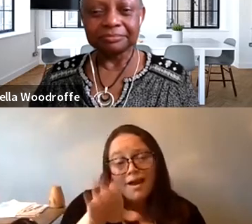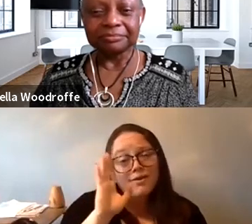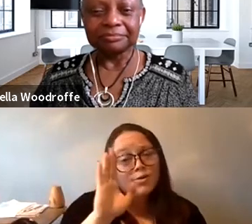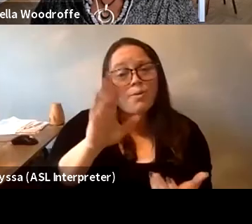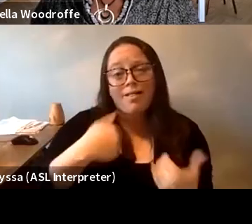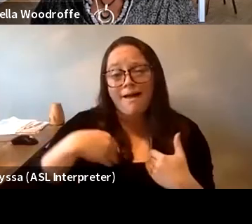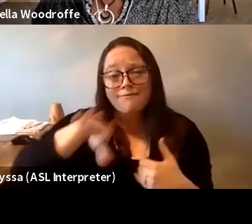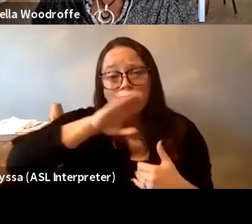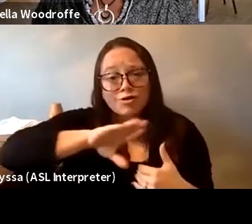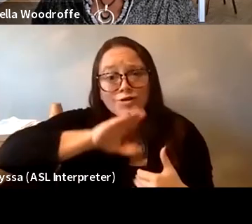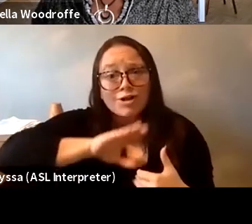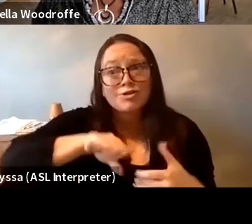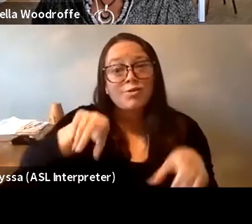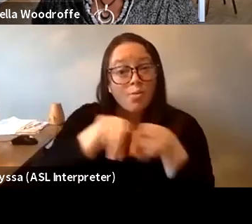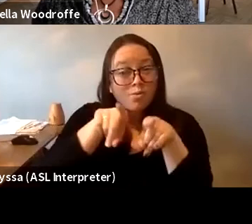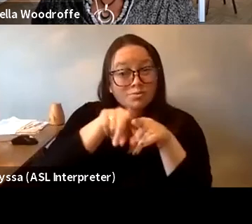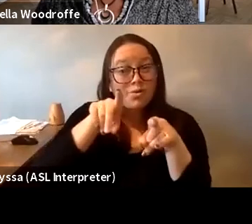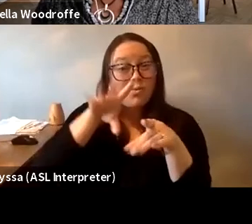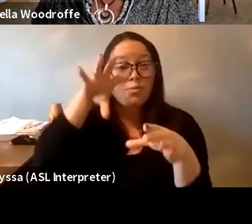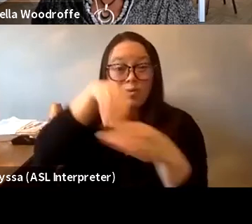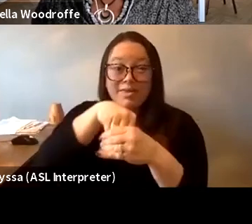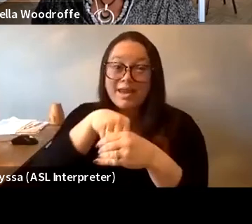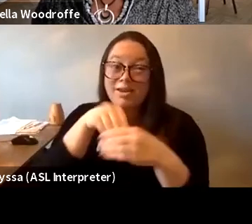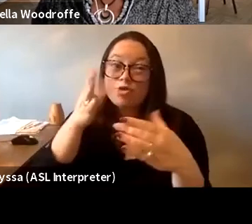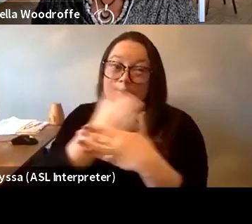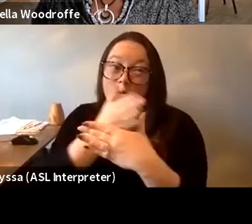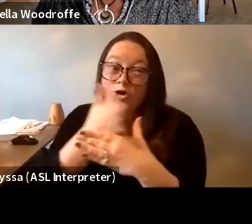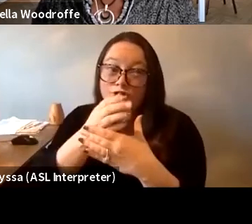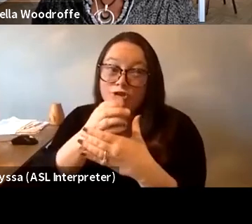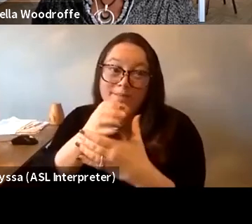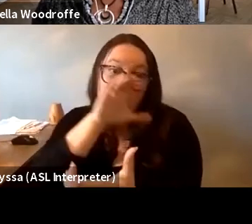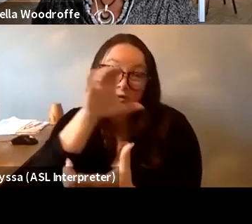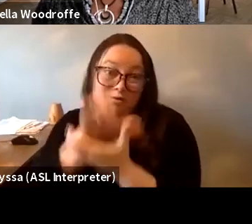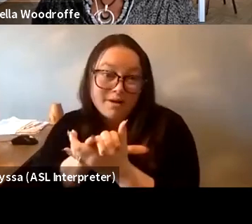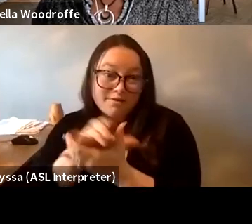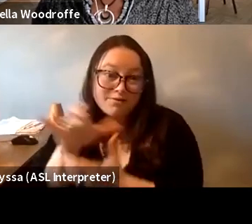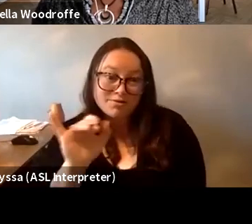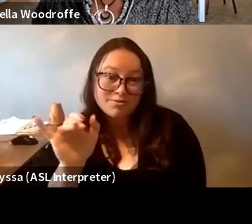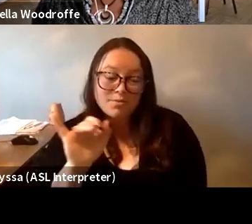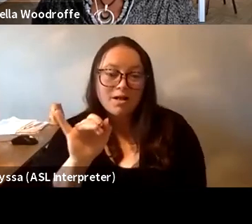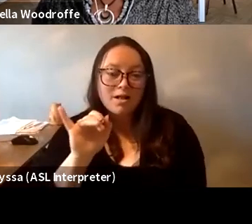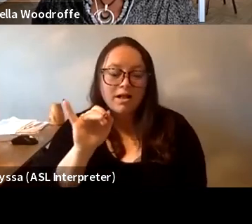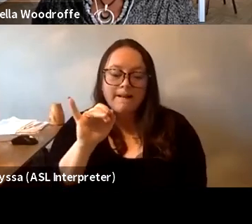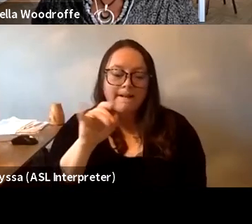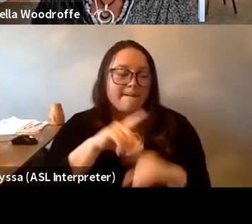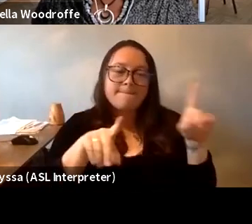the partnership as well. And I would just say, you know, you just got to balance that out and lean on each other. And really